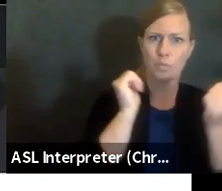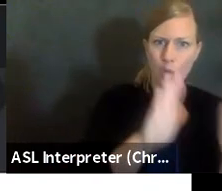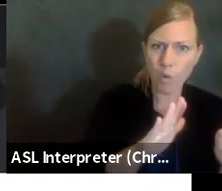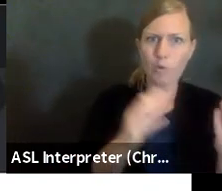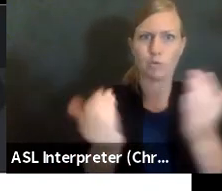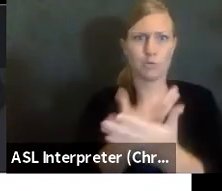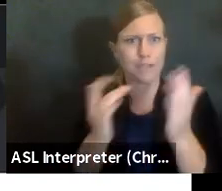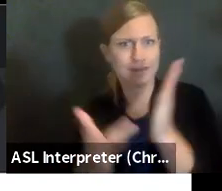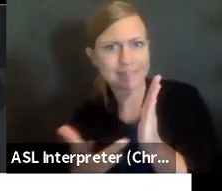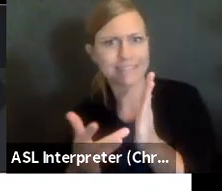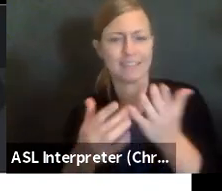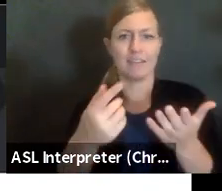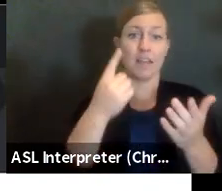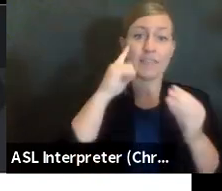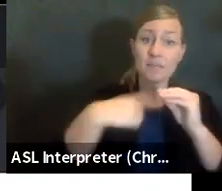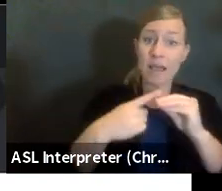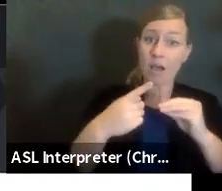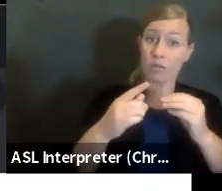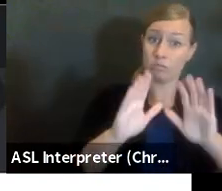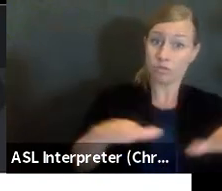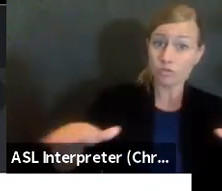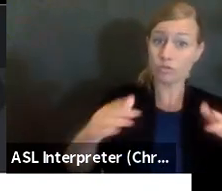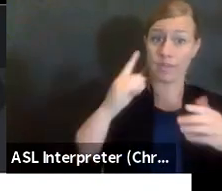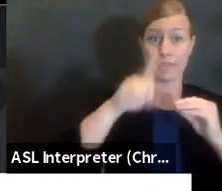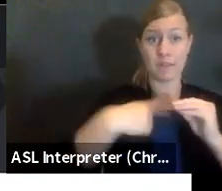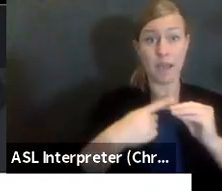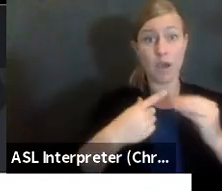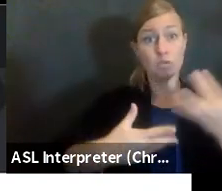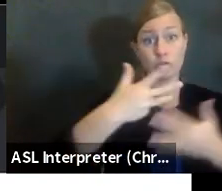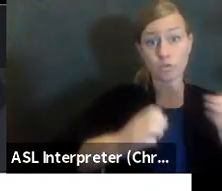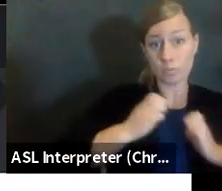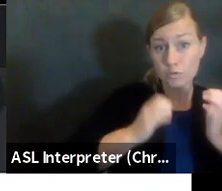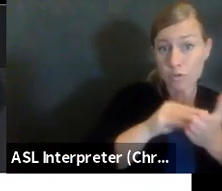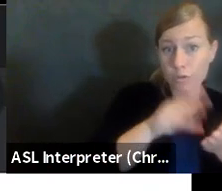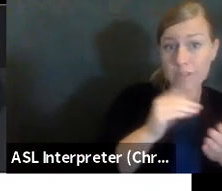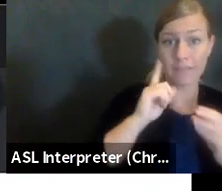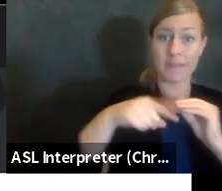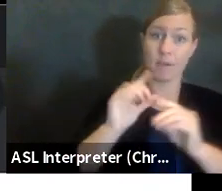ESD 101 - Jeff Crawford: Are you thinking about social emotional learning issues and needs are thinking about culturally responsive teaching practices.